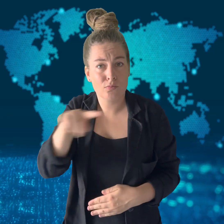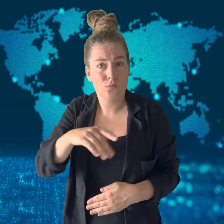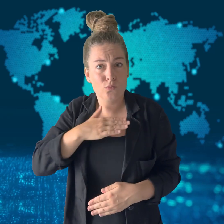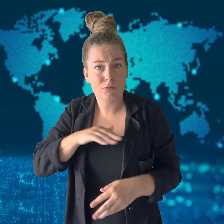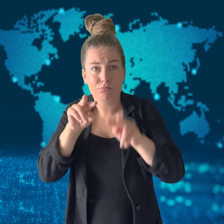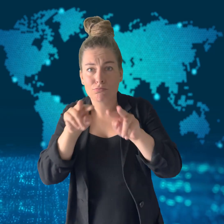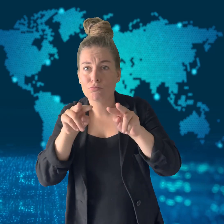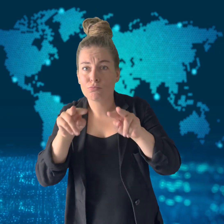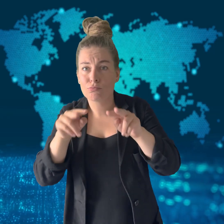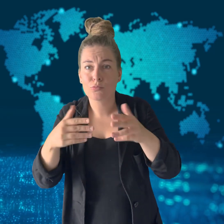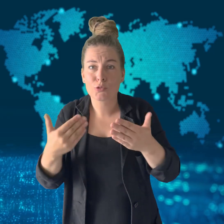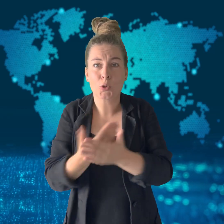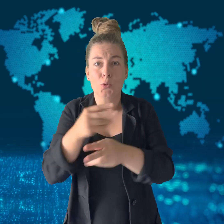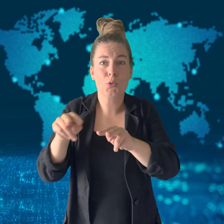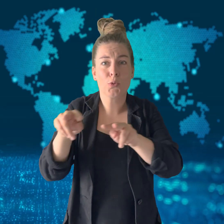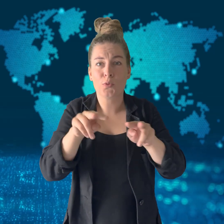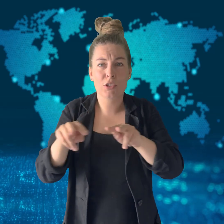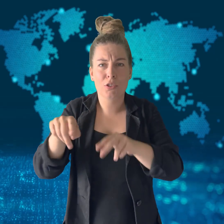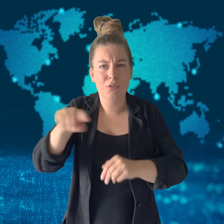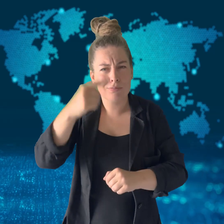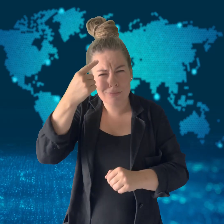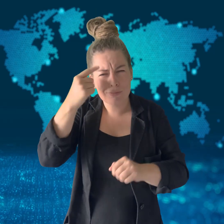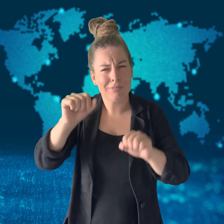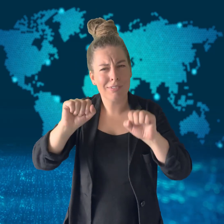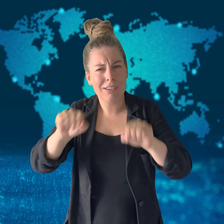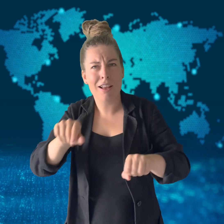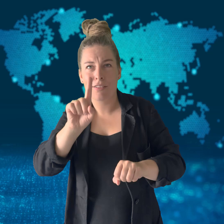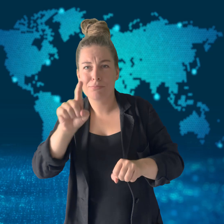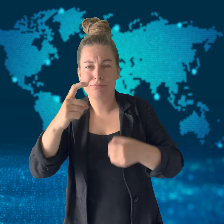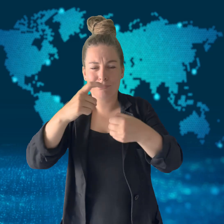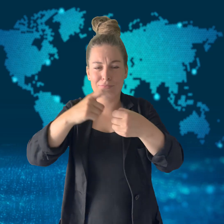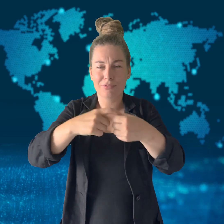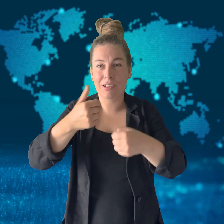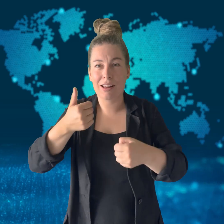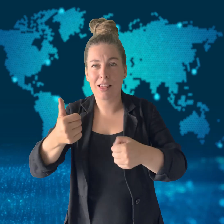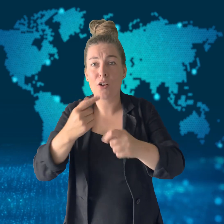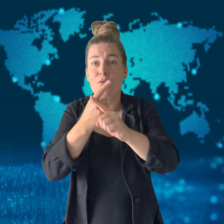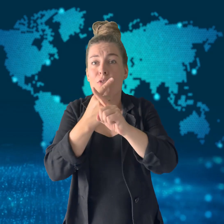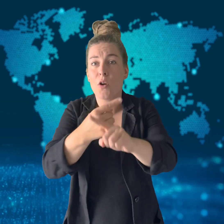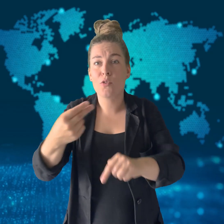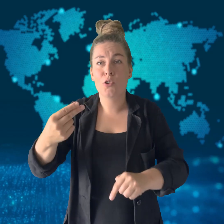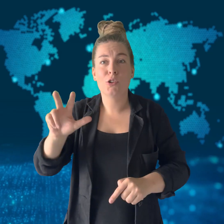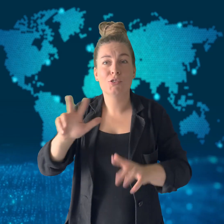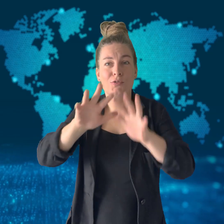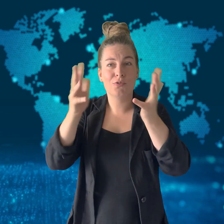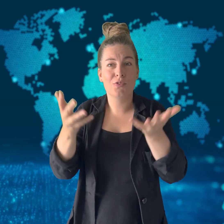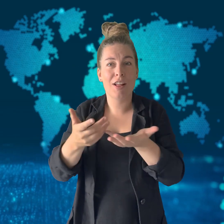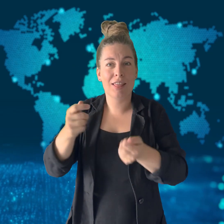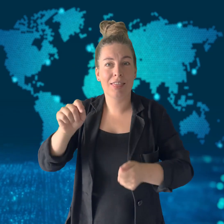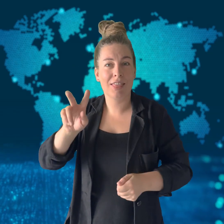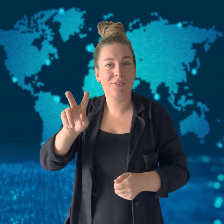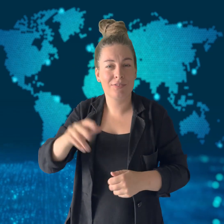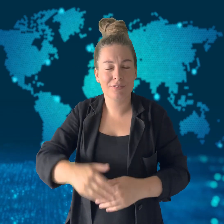Don't forget to subscribe, like, and follow H3 World TV to get new video updates!